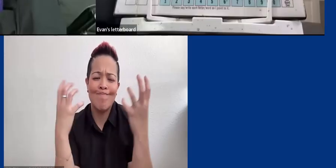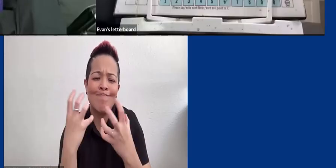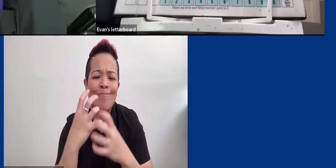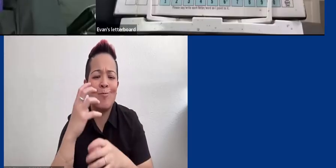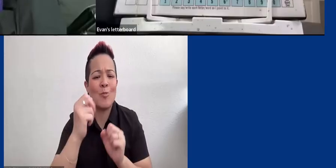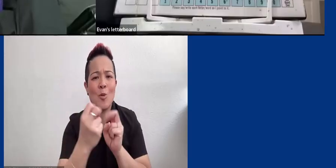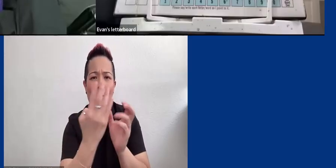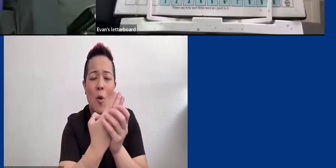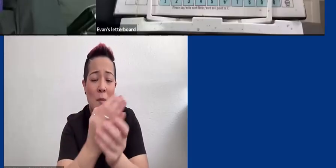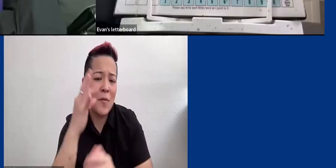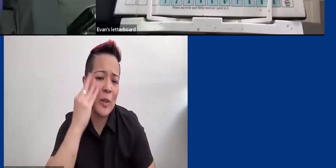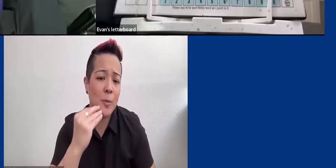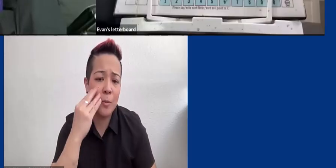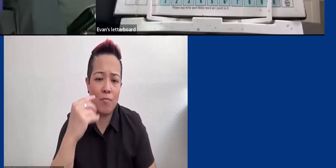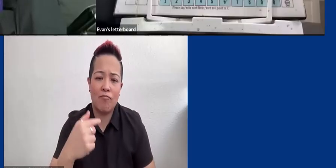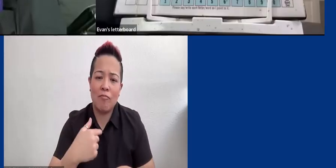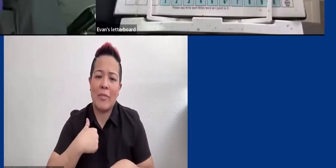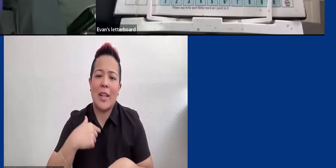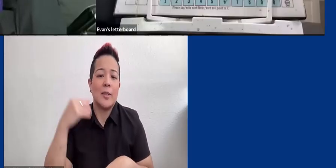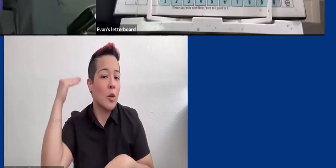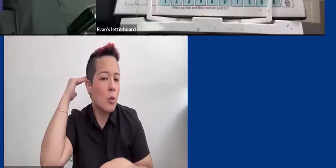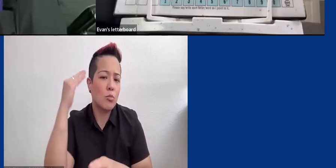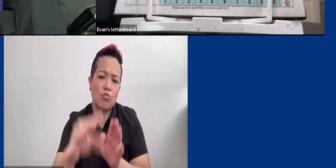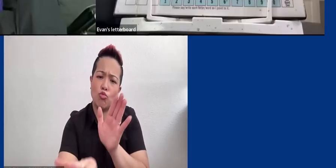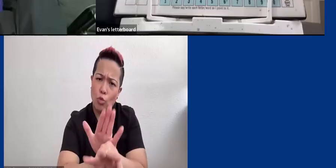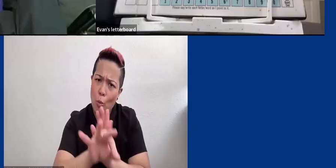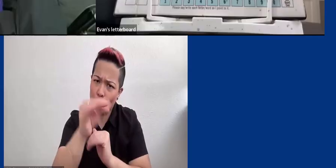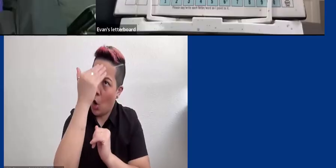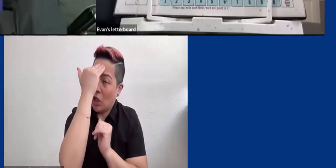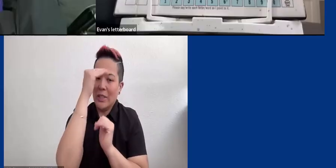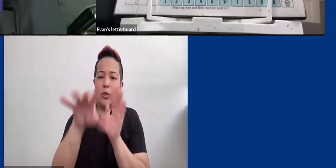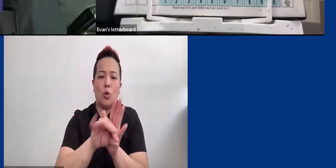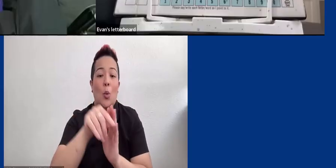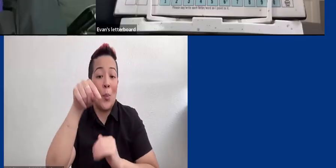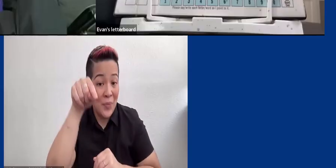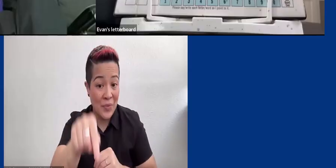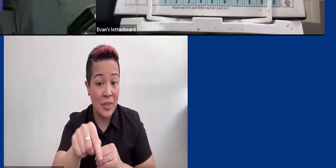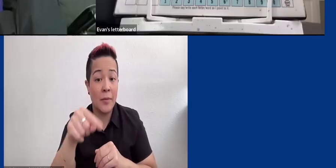highly digestible video style for a very specific, strategic reason.